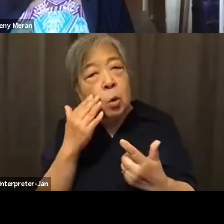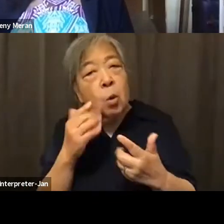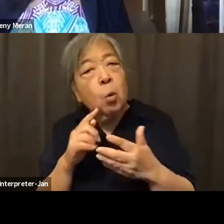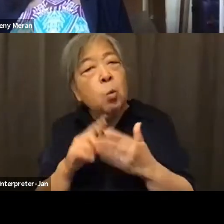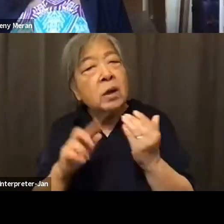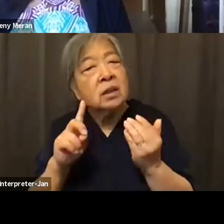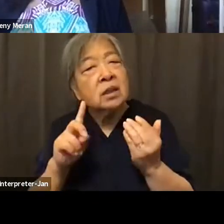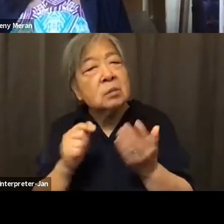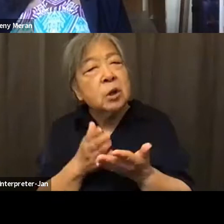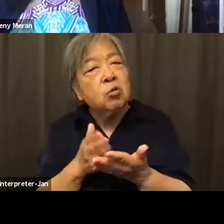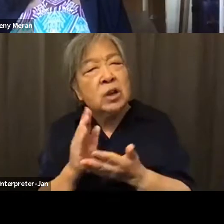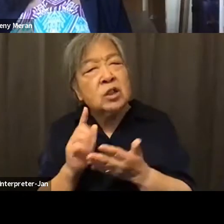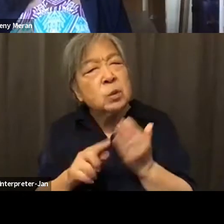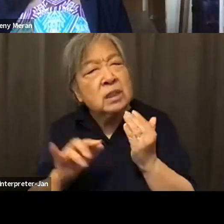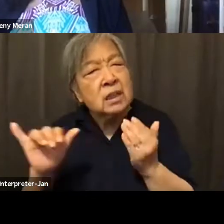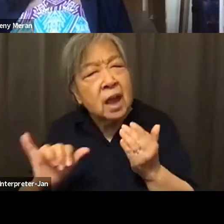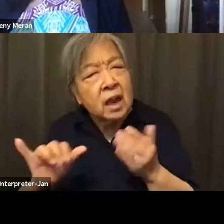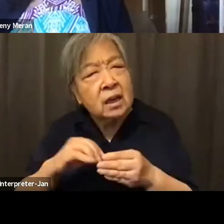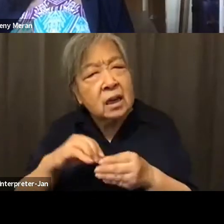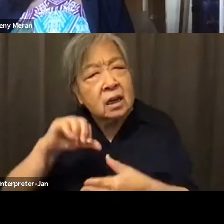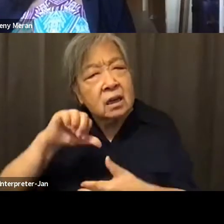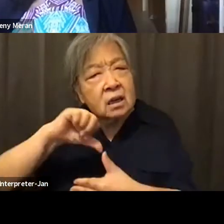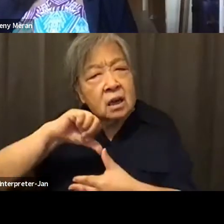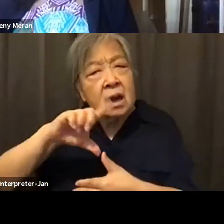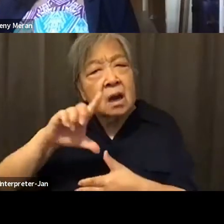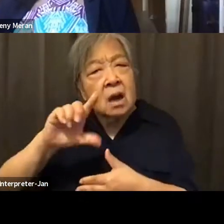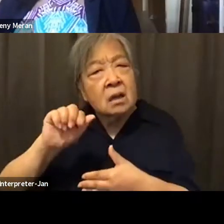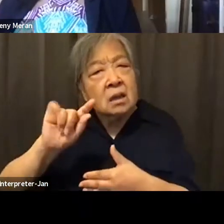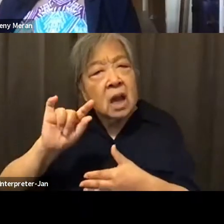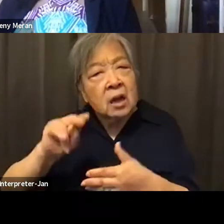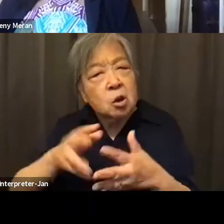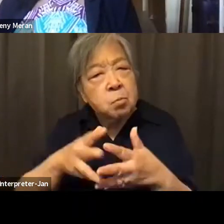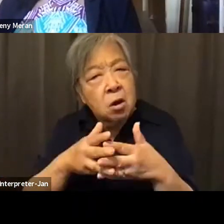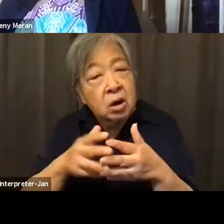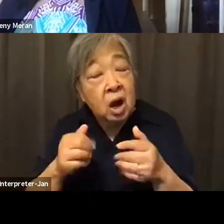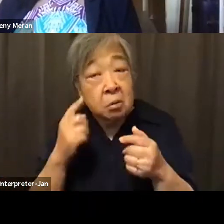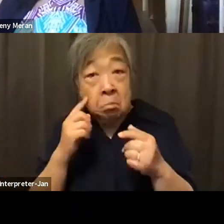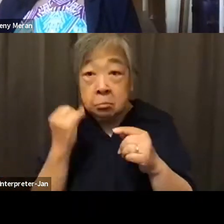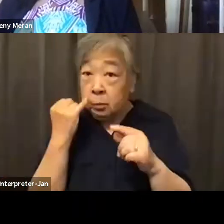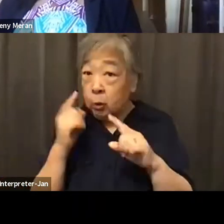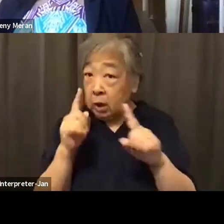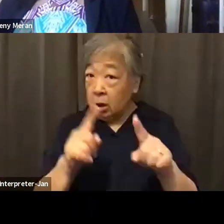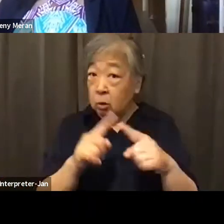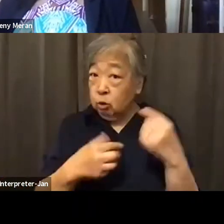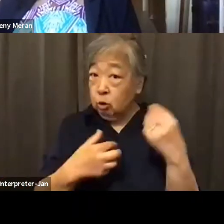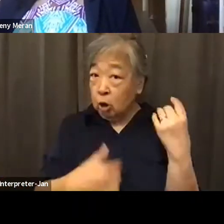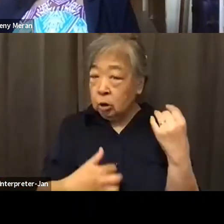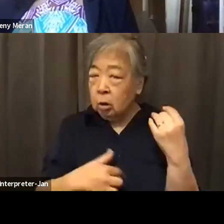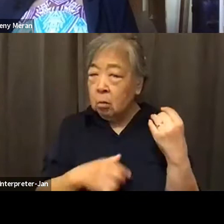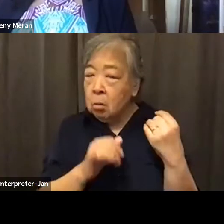like in Latin America, and I thought that by going to Argentina, that would also allow me to maybe